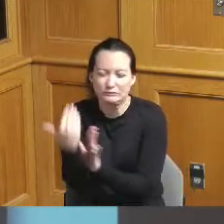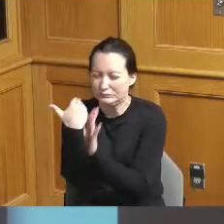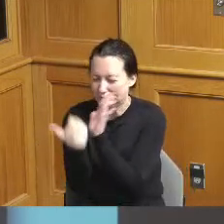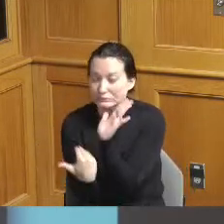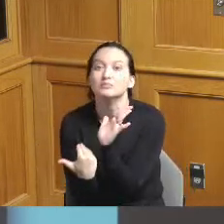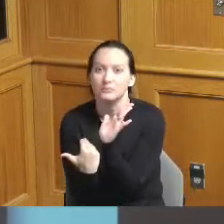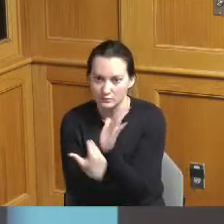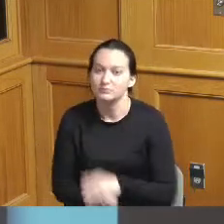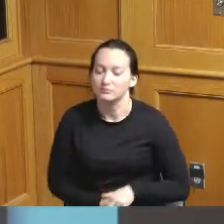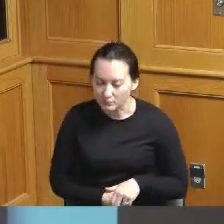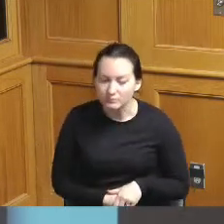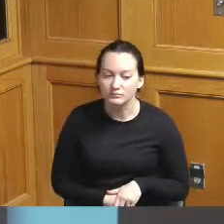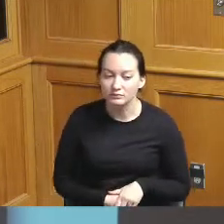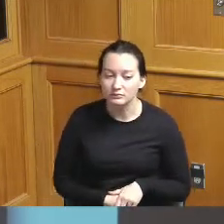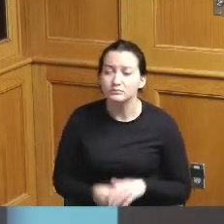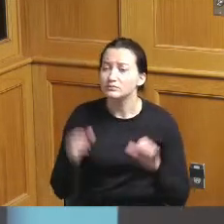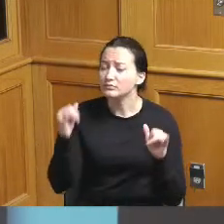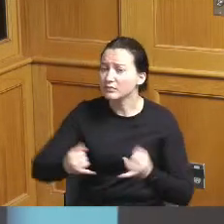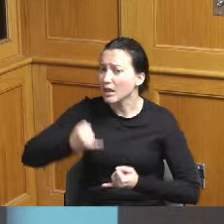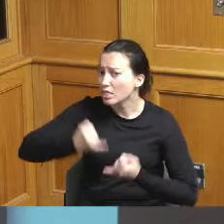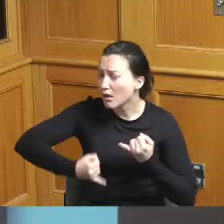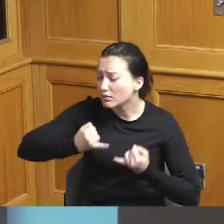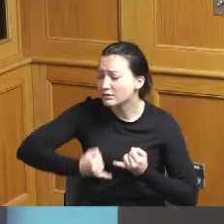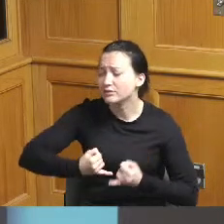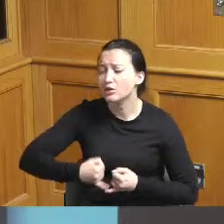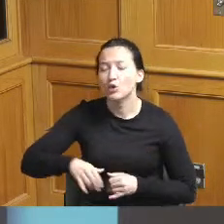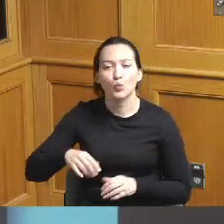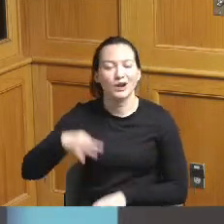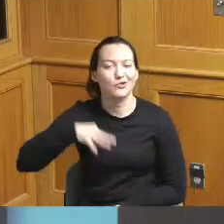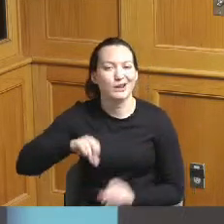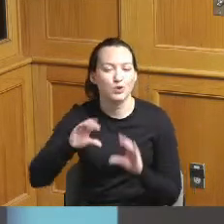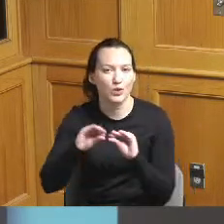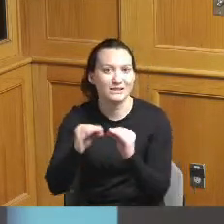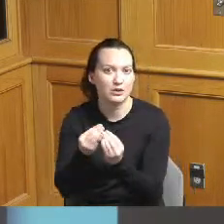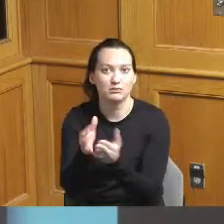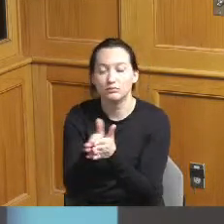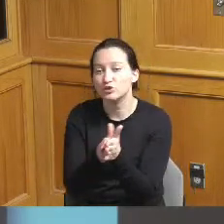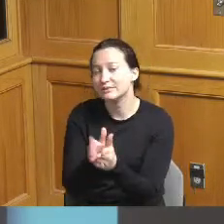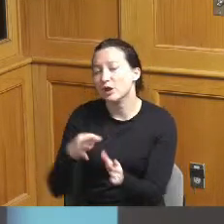highlight and then finally we're an accredited organization we're pursuing accreditation again